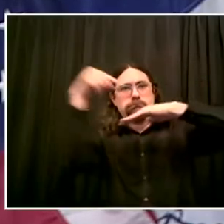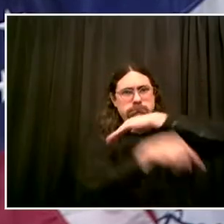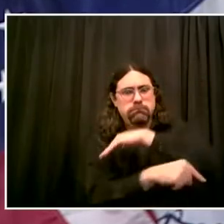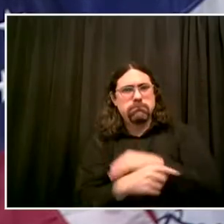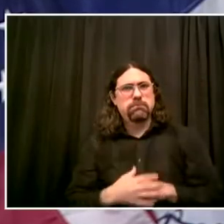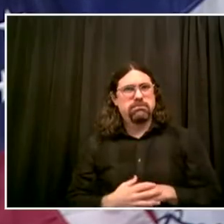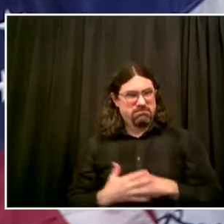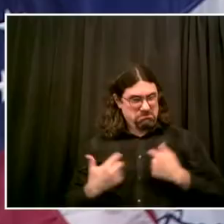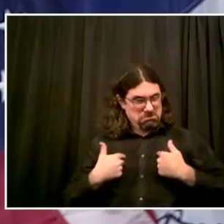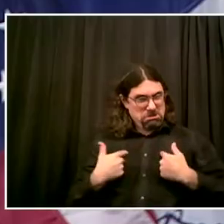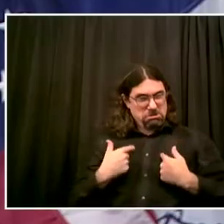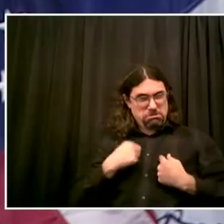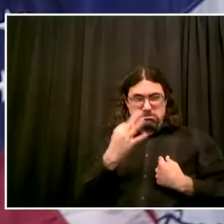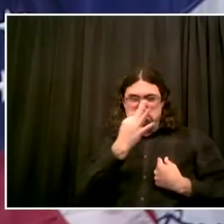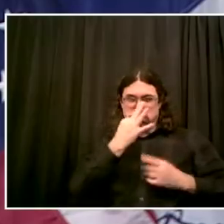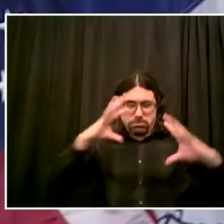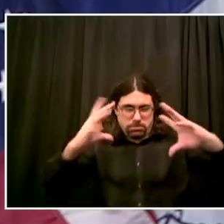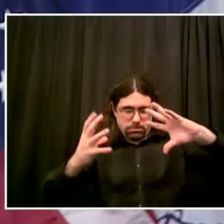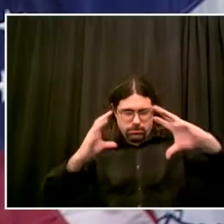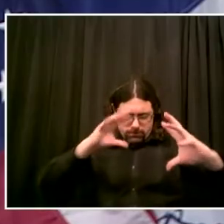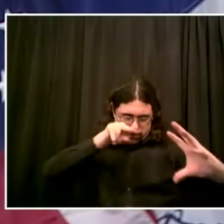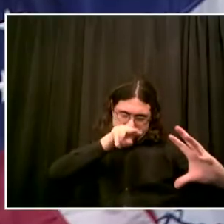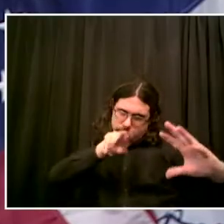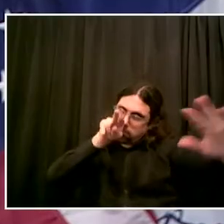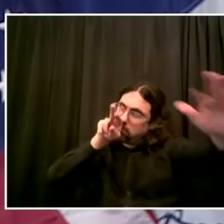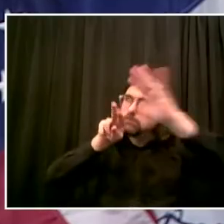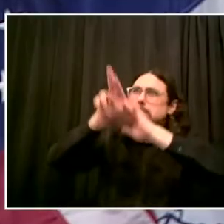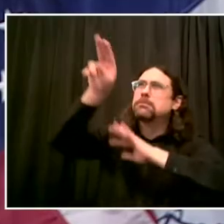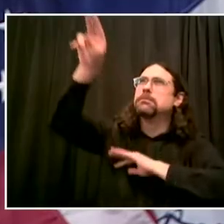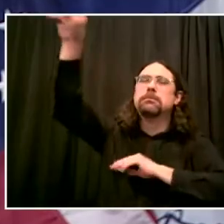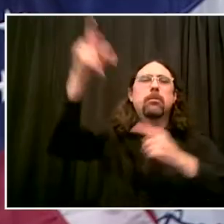IS THE DAY THAT WKE NW OWE'RE